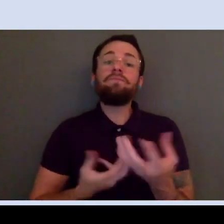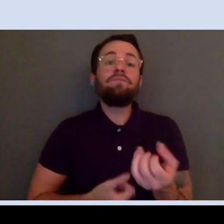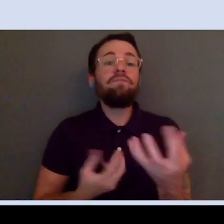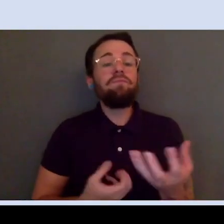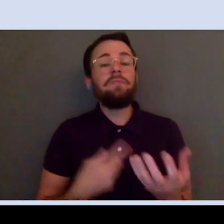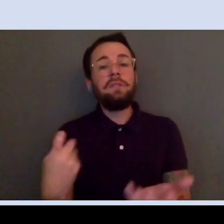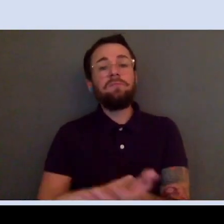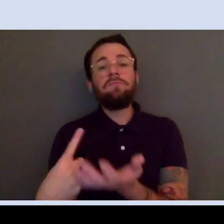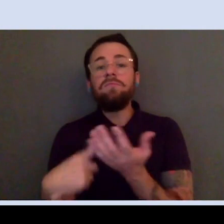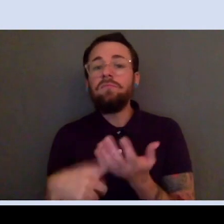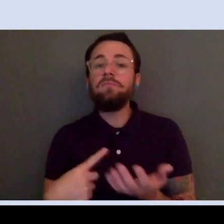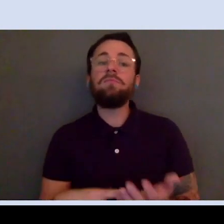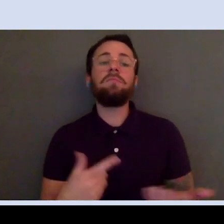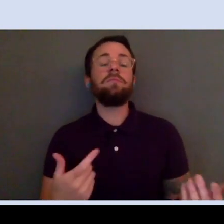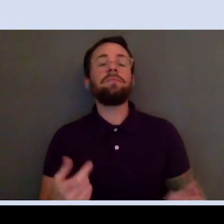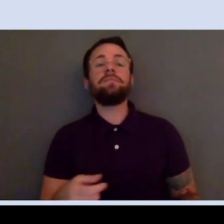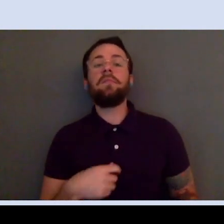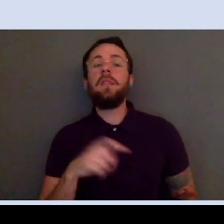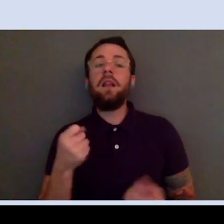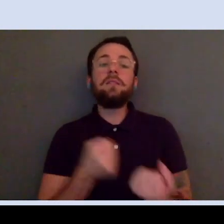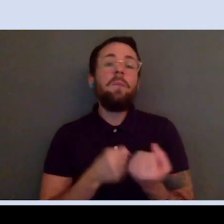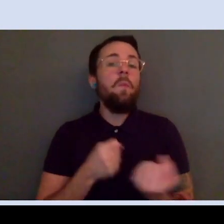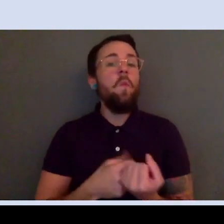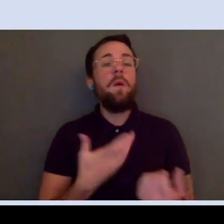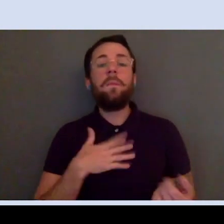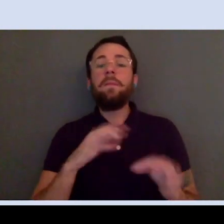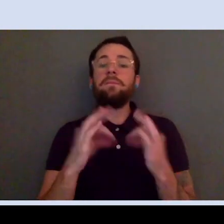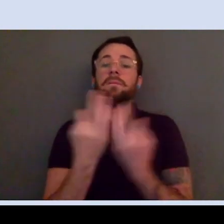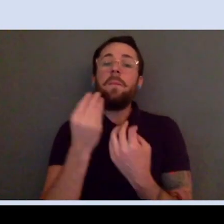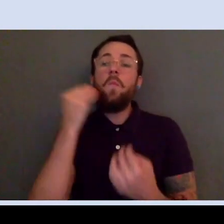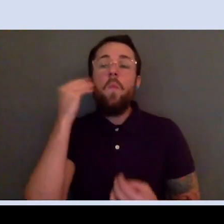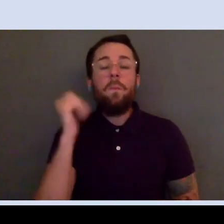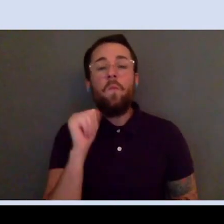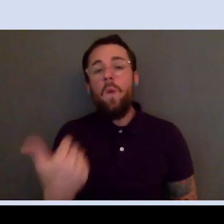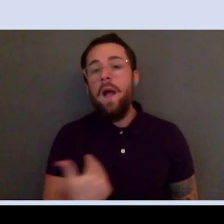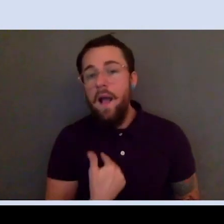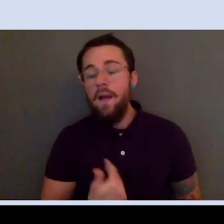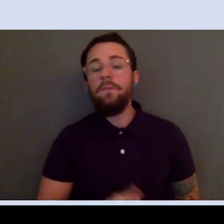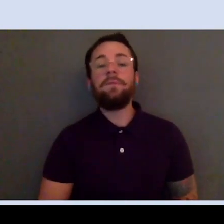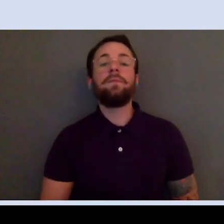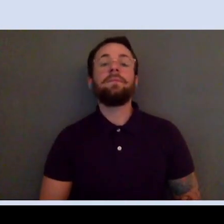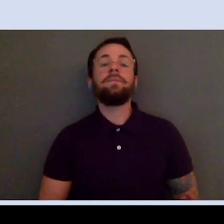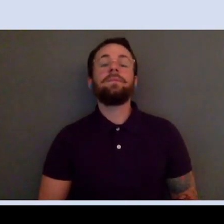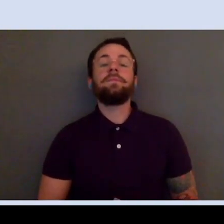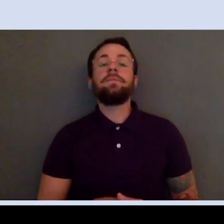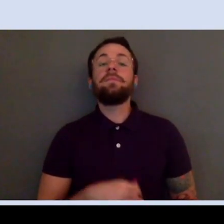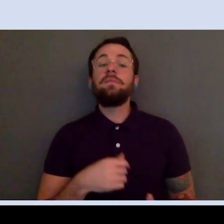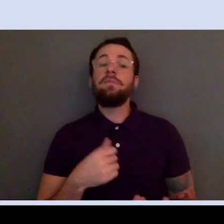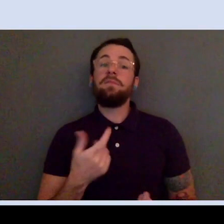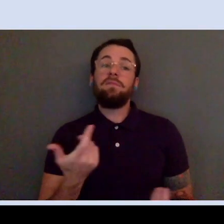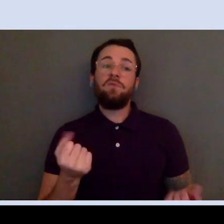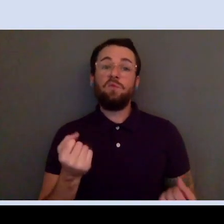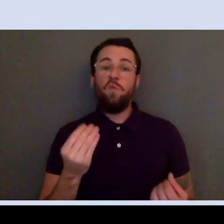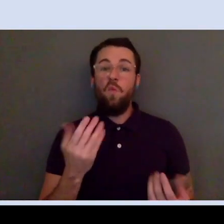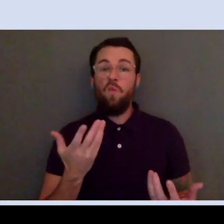But we need to have an open space for that dialogue and if it's a space that people can come to for support.